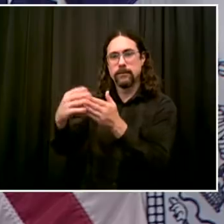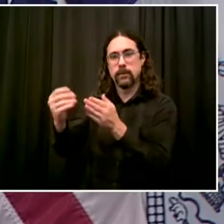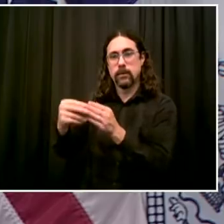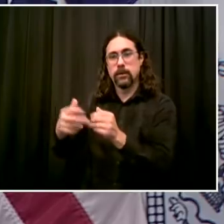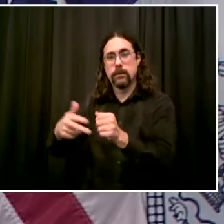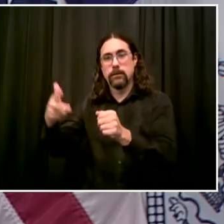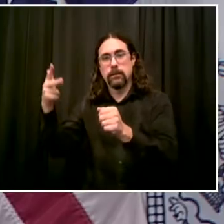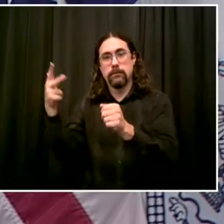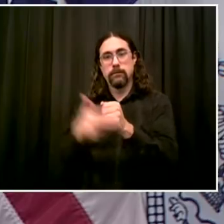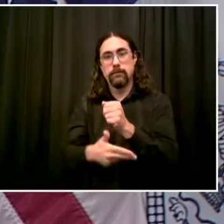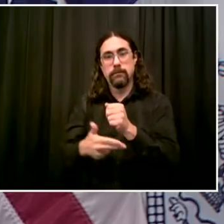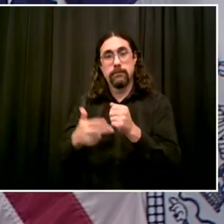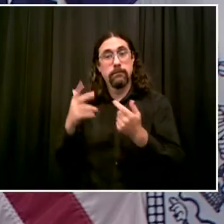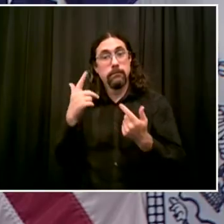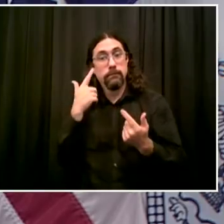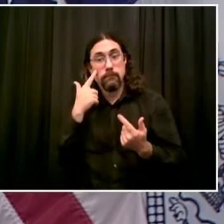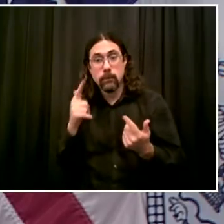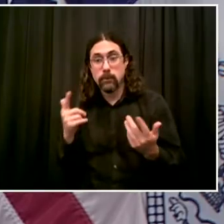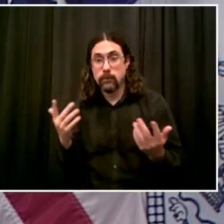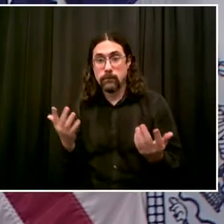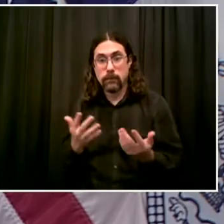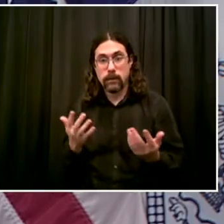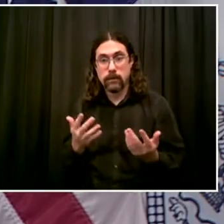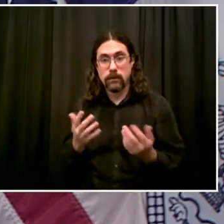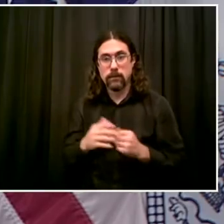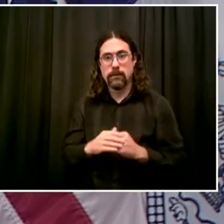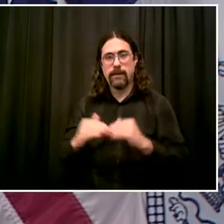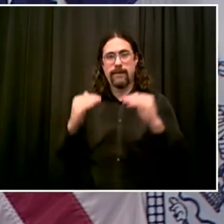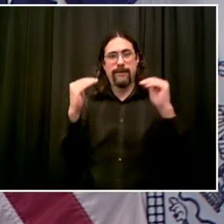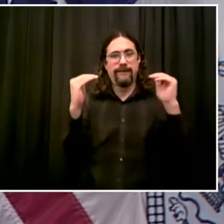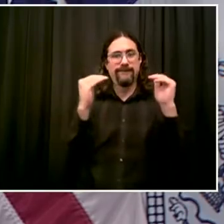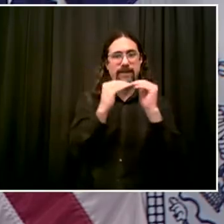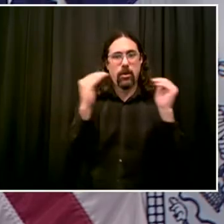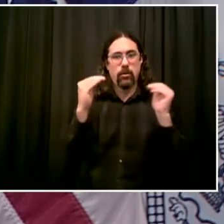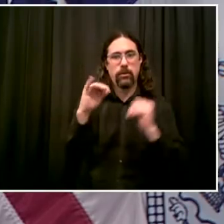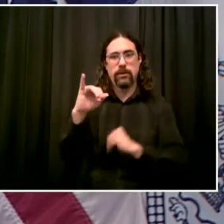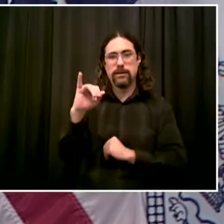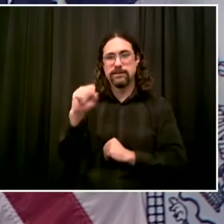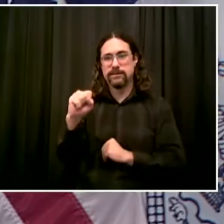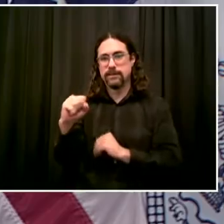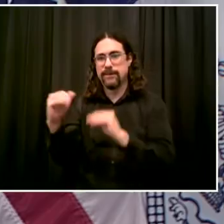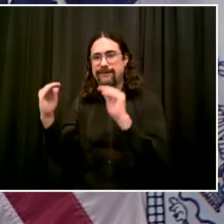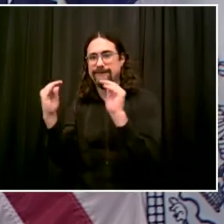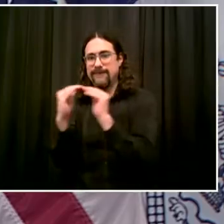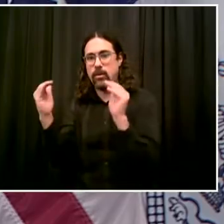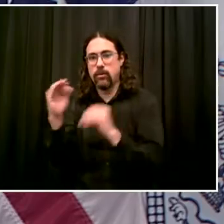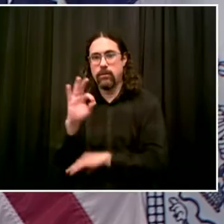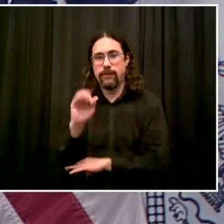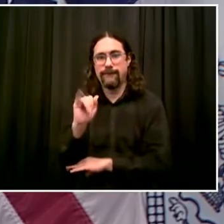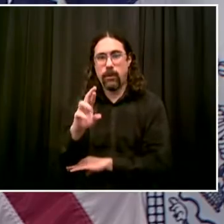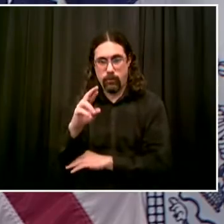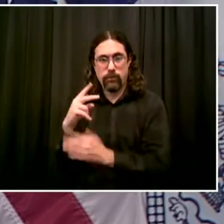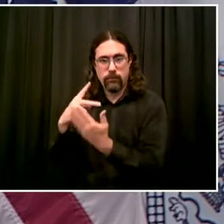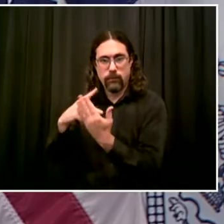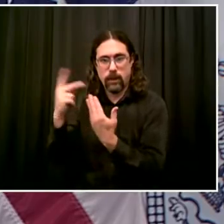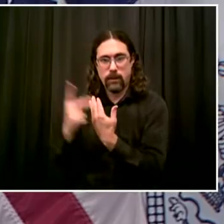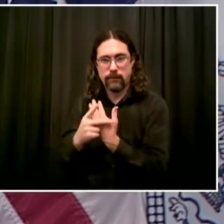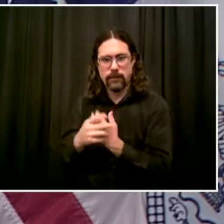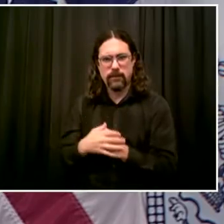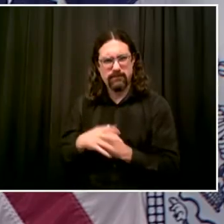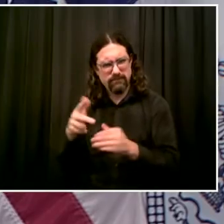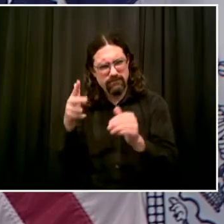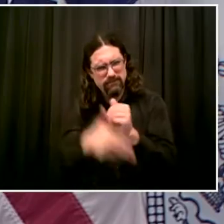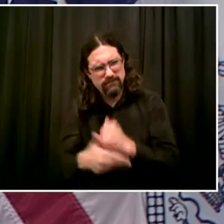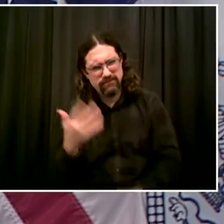MILLION.